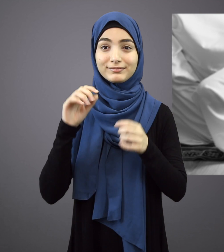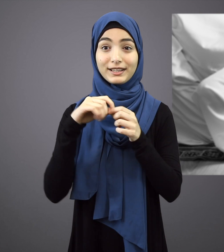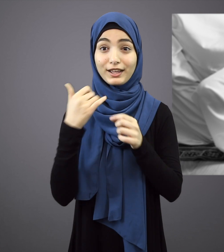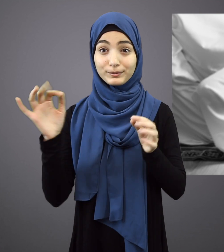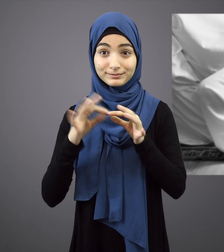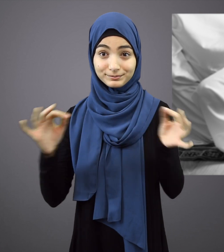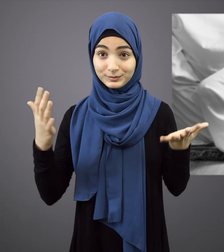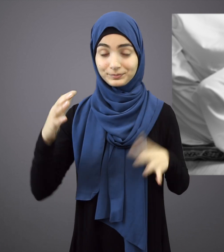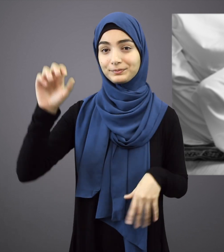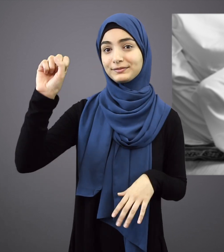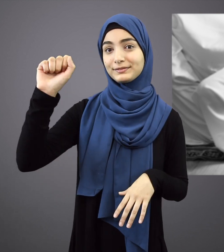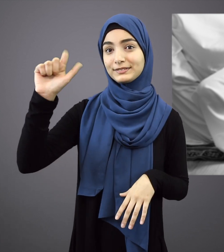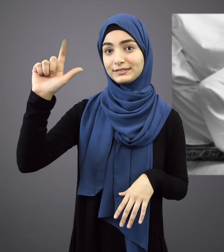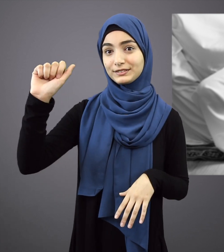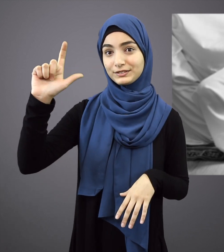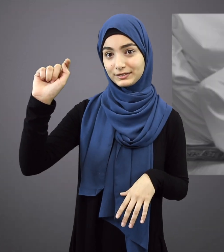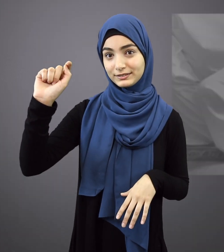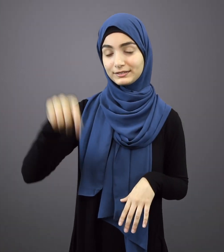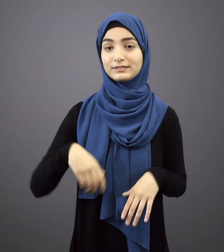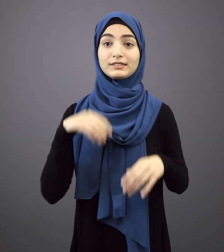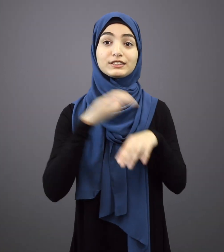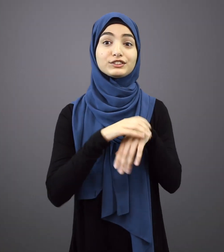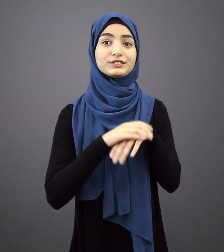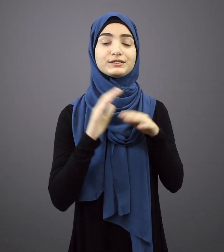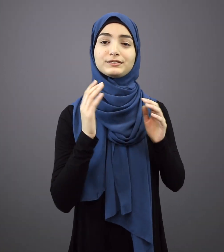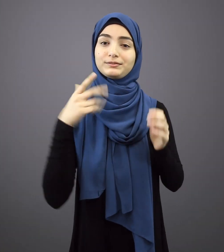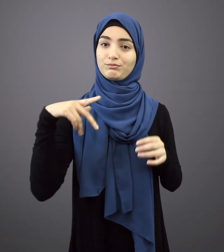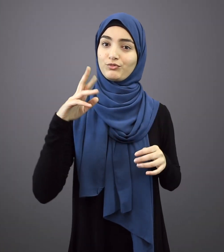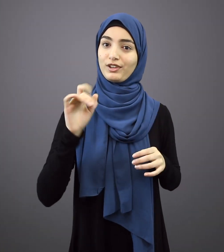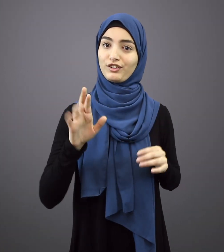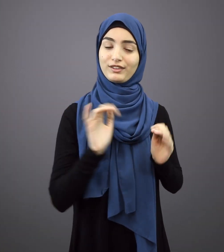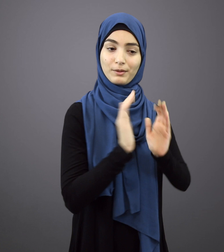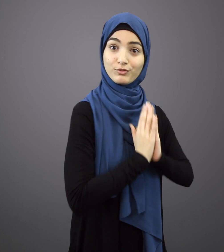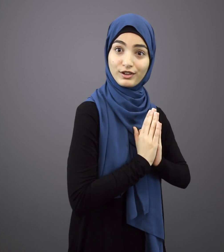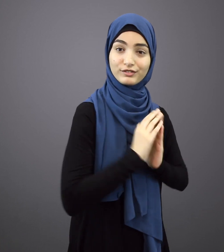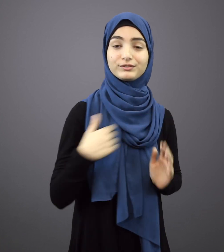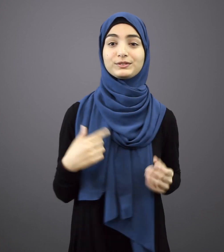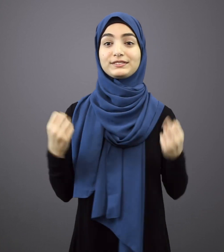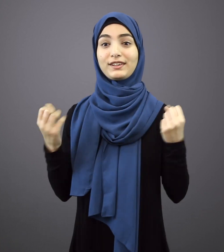Prayer in Arabic is Salat (or Salah) *shows how to sign*